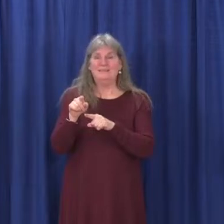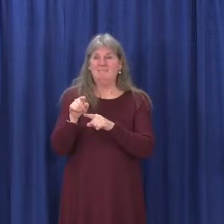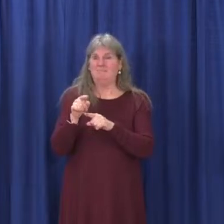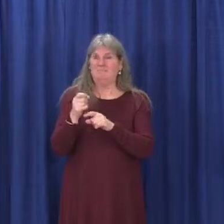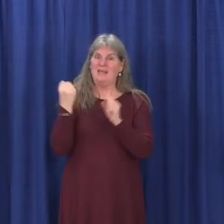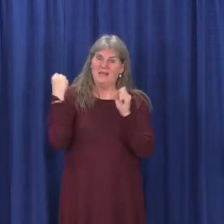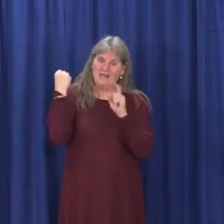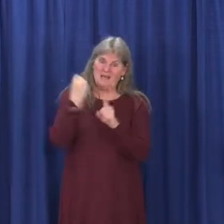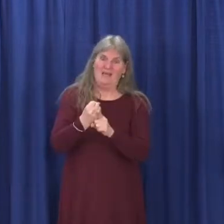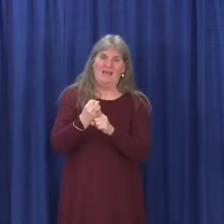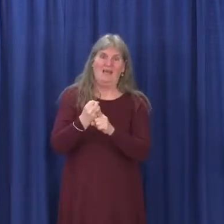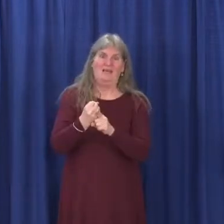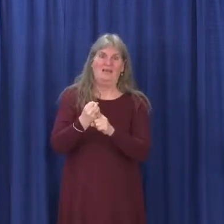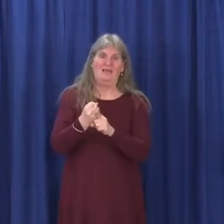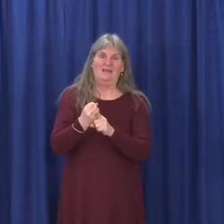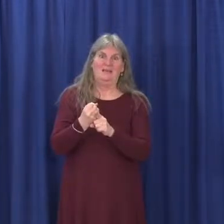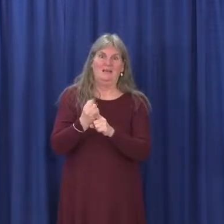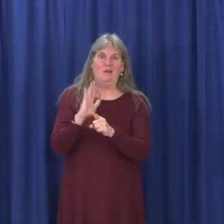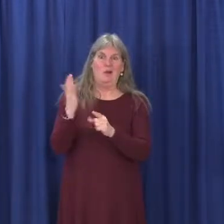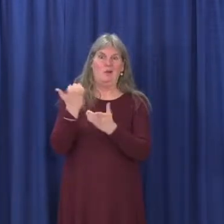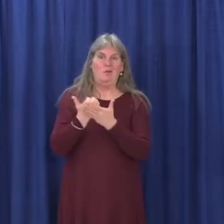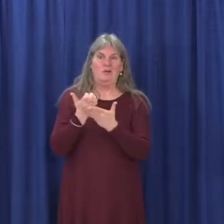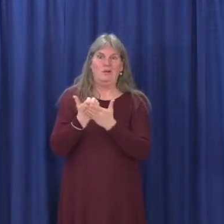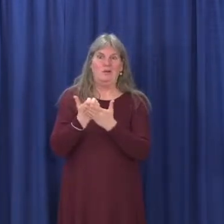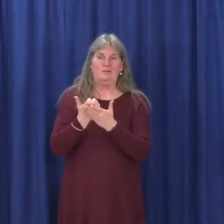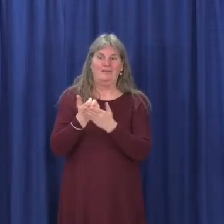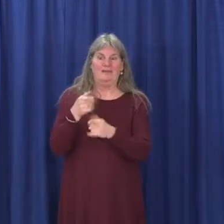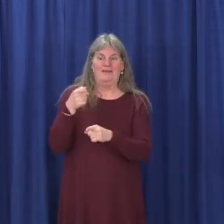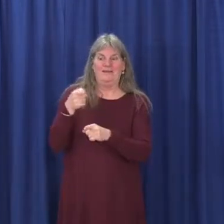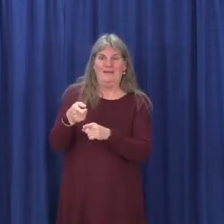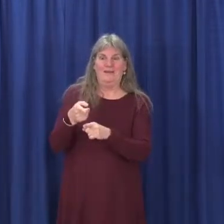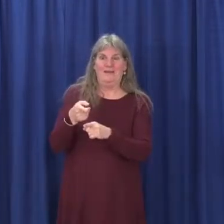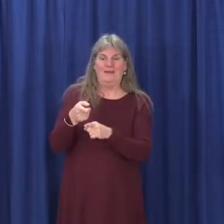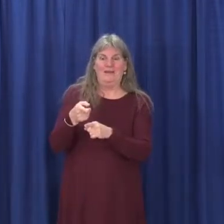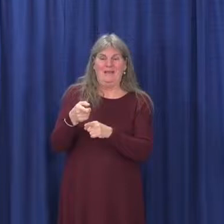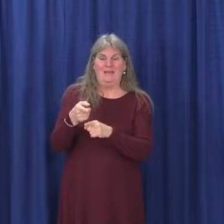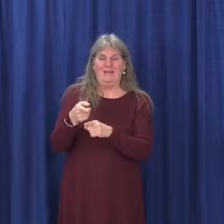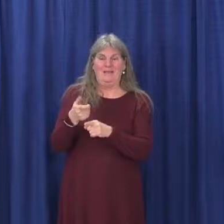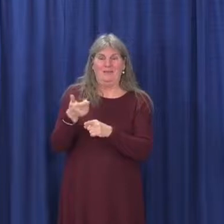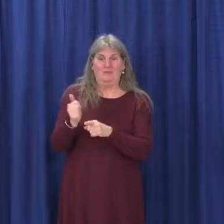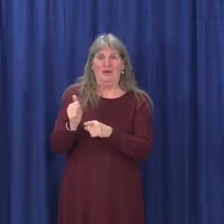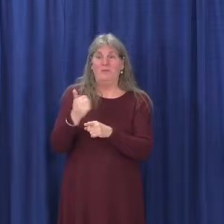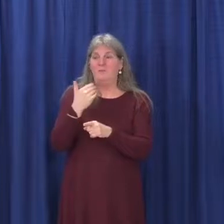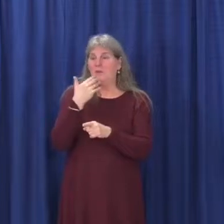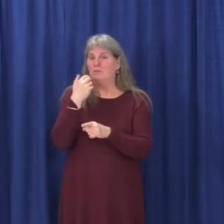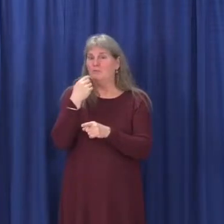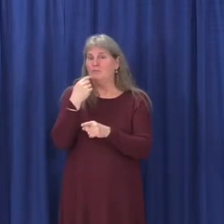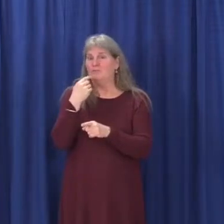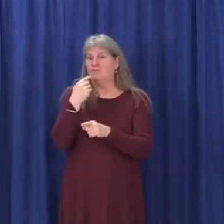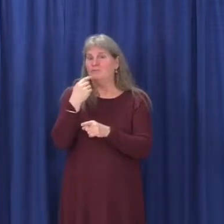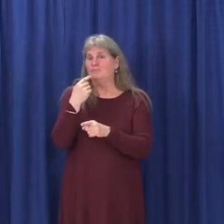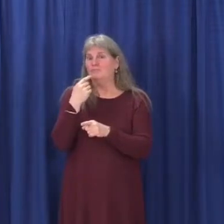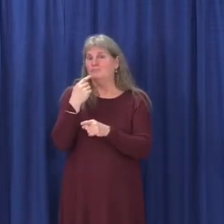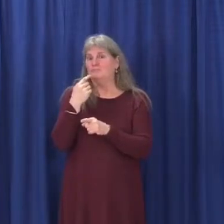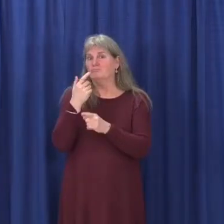sector in our economy. And those are the folks of course, today we're-- we're trying to make sure that a portion of that is-- is